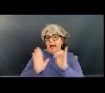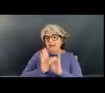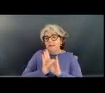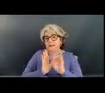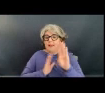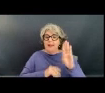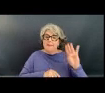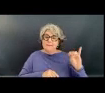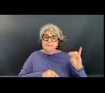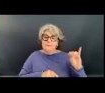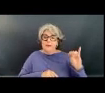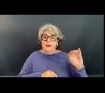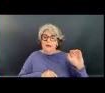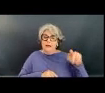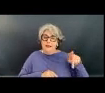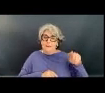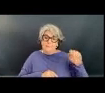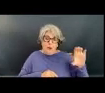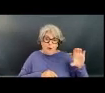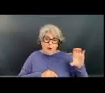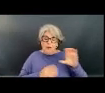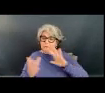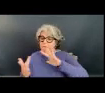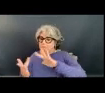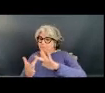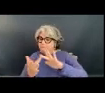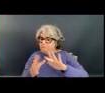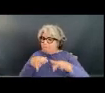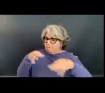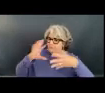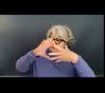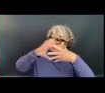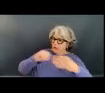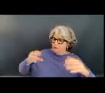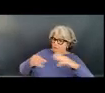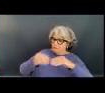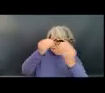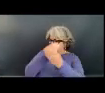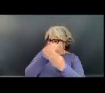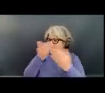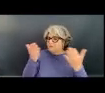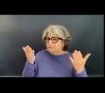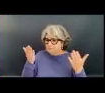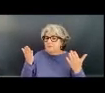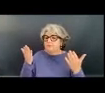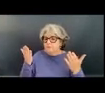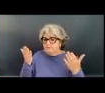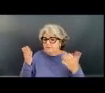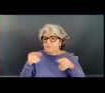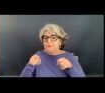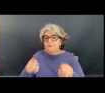as BIPOC, and engaging and telling those stories through the museum lens.